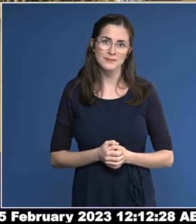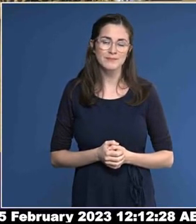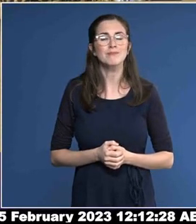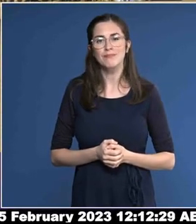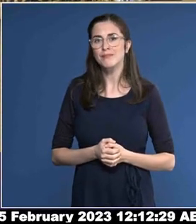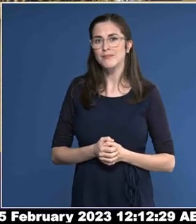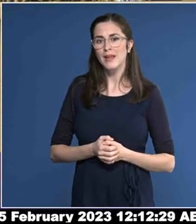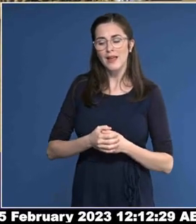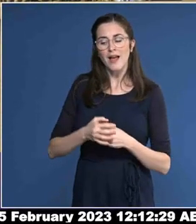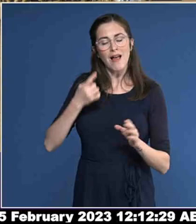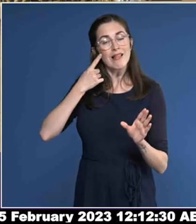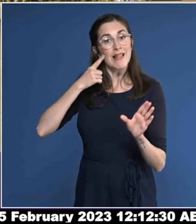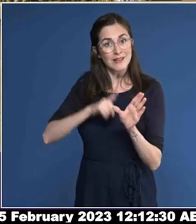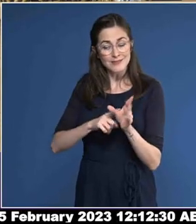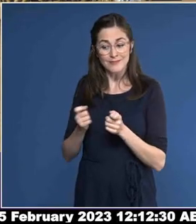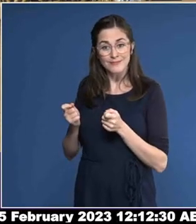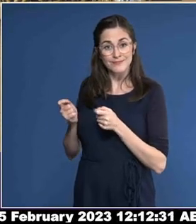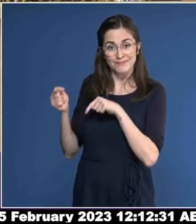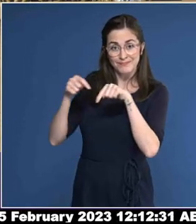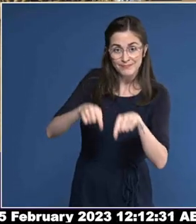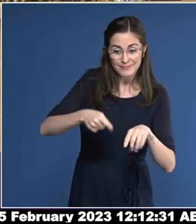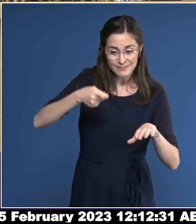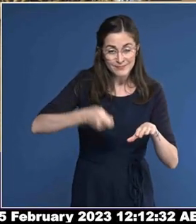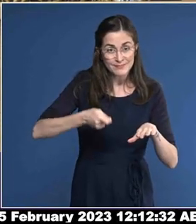organisation underwent a review of its corporate governance framework and